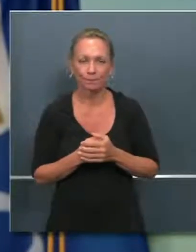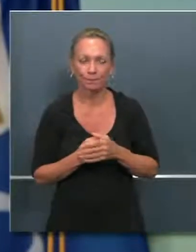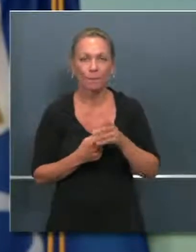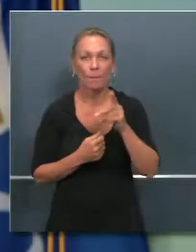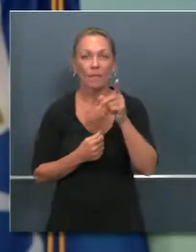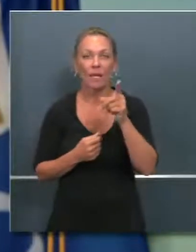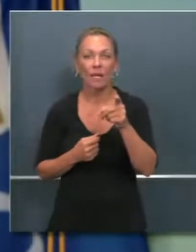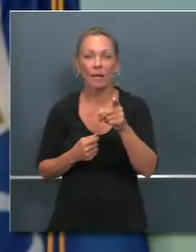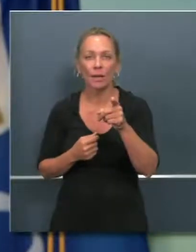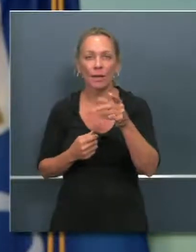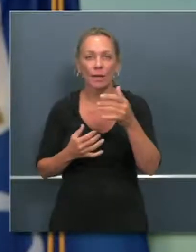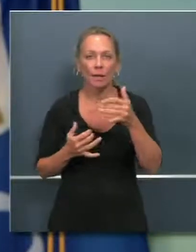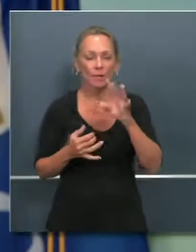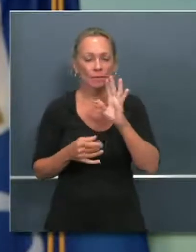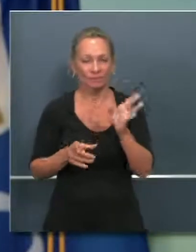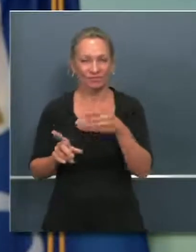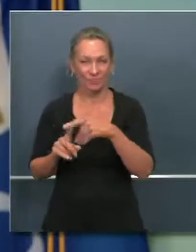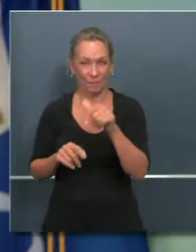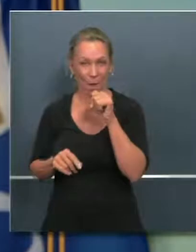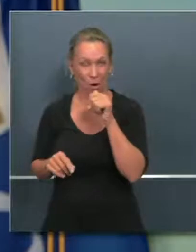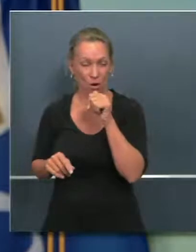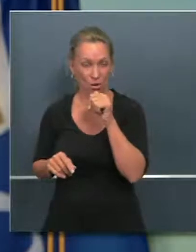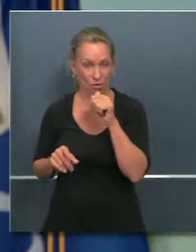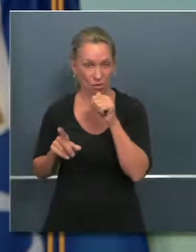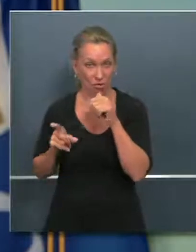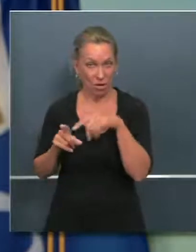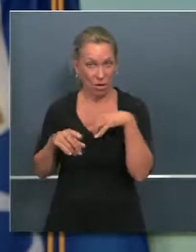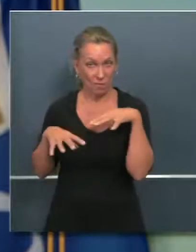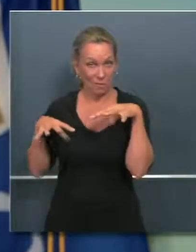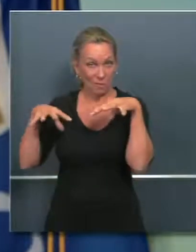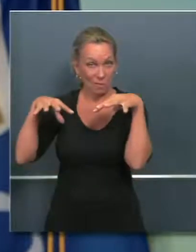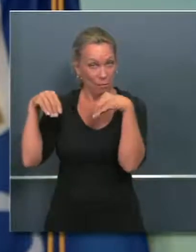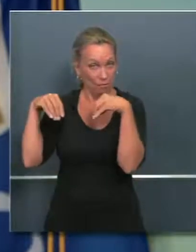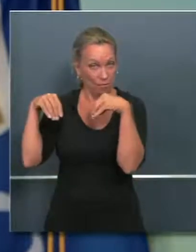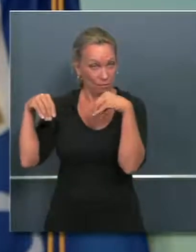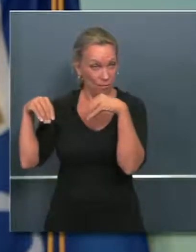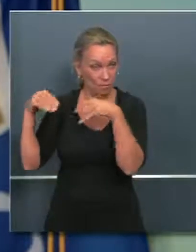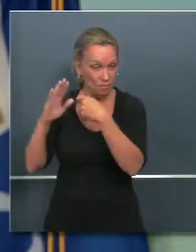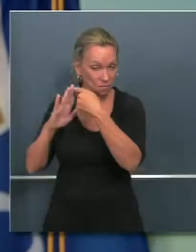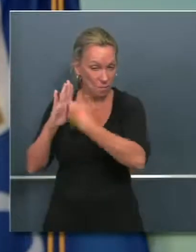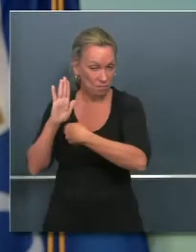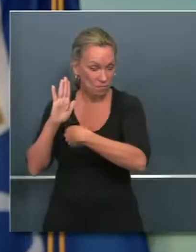other issues related to congregate facilities a reference to prisons a moment ago others as it